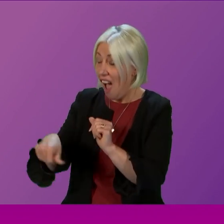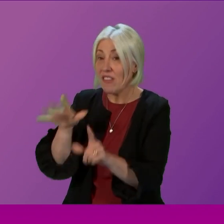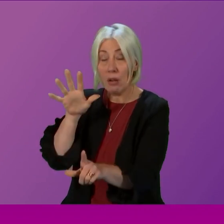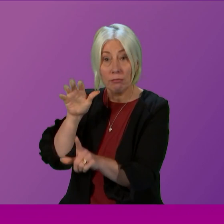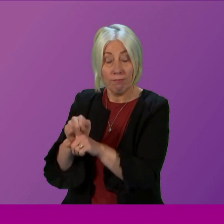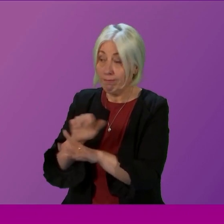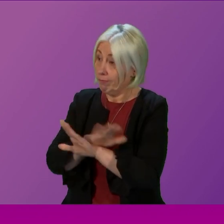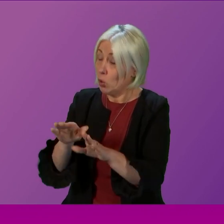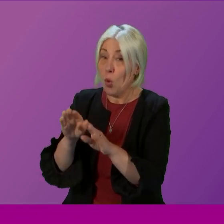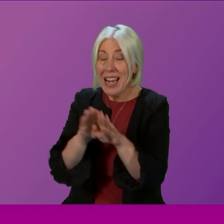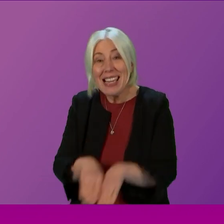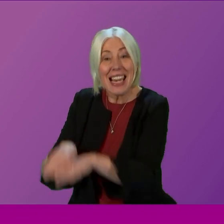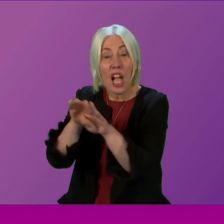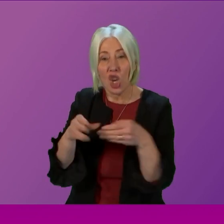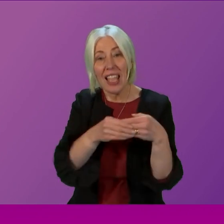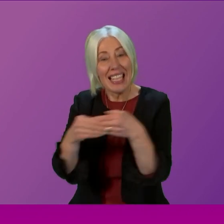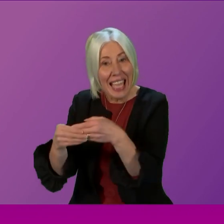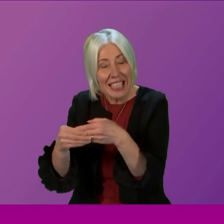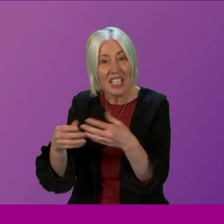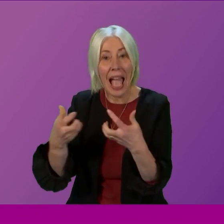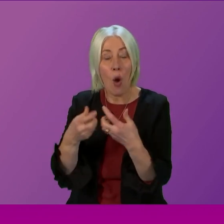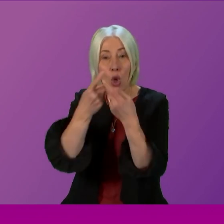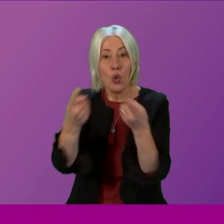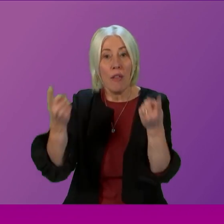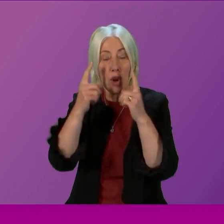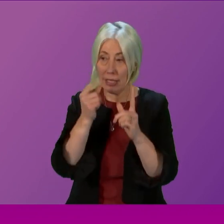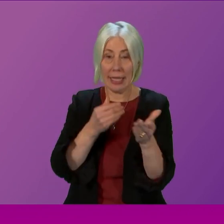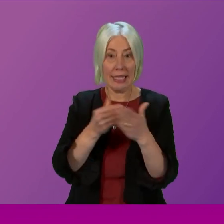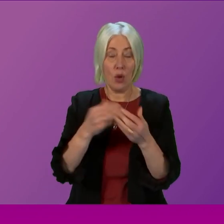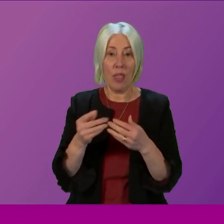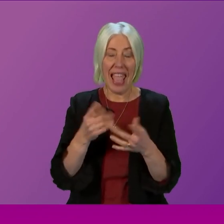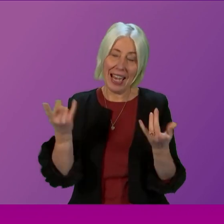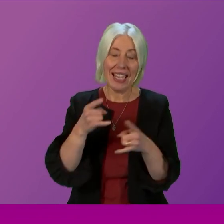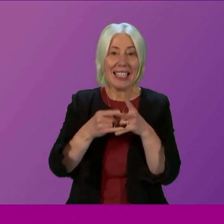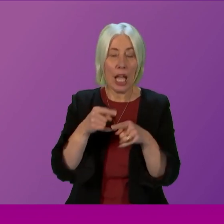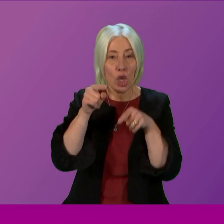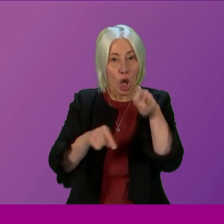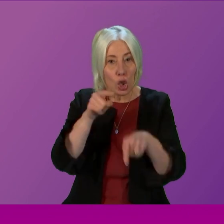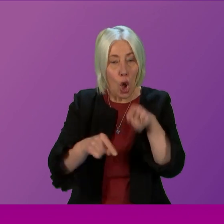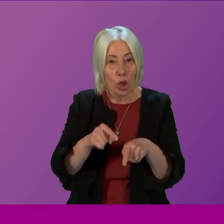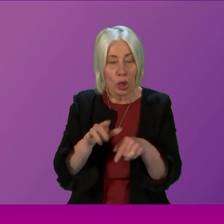no national guidance for how universities should deal with sexual assault cases. Will the First